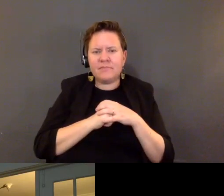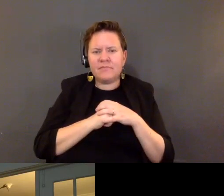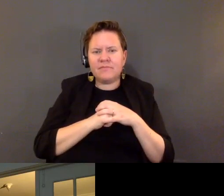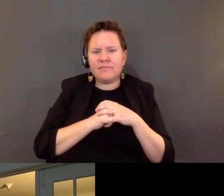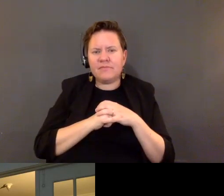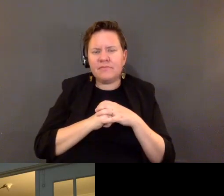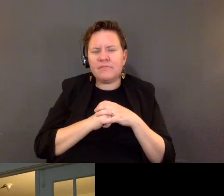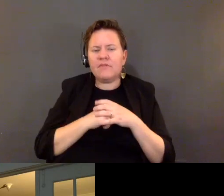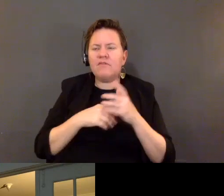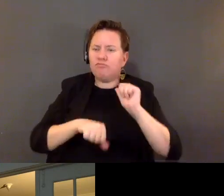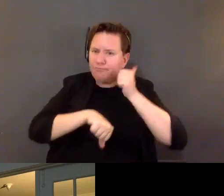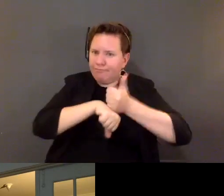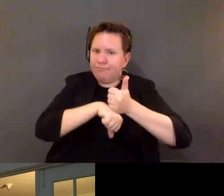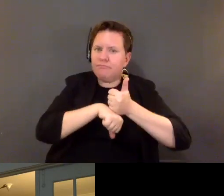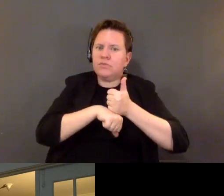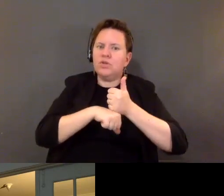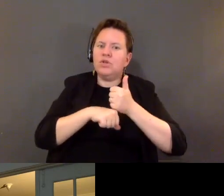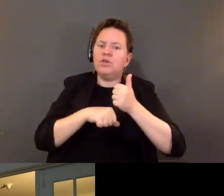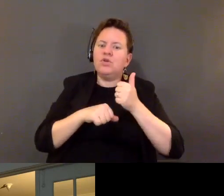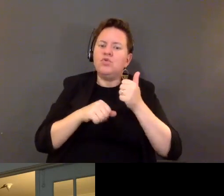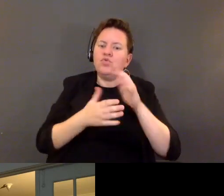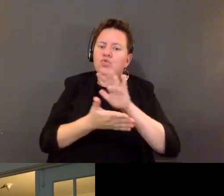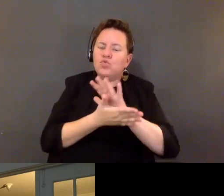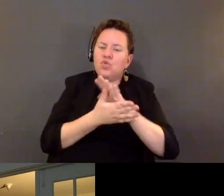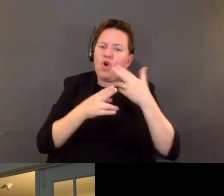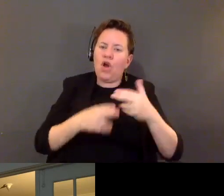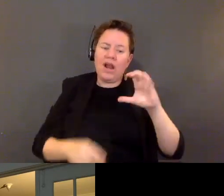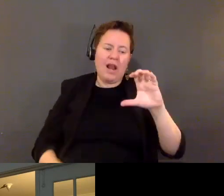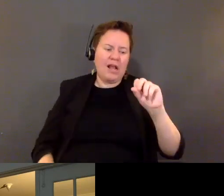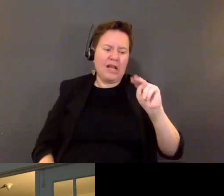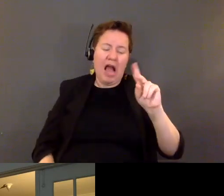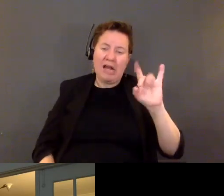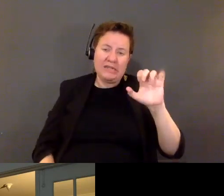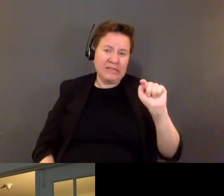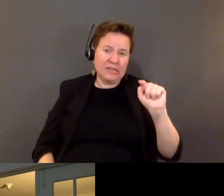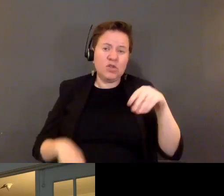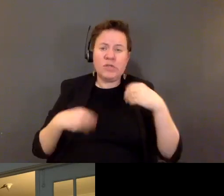founded this school called condon where the idea was that you would give disabled children a more